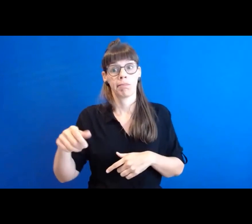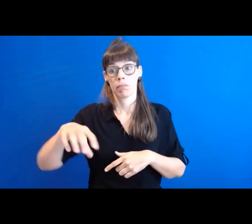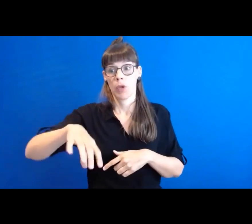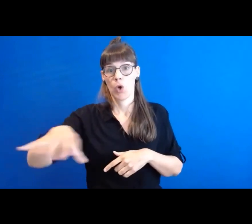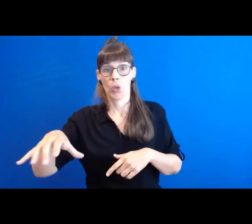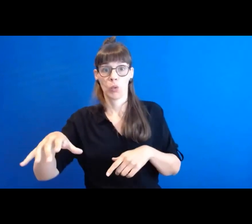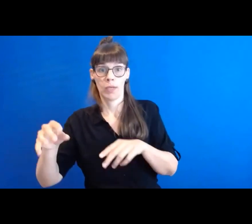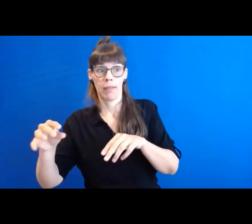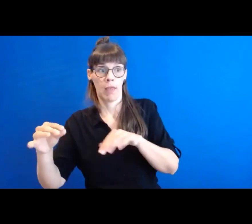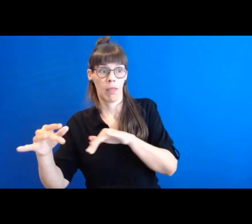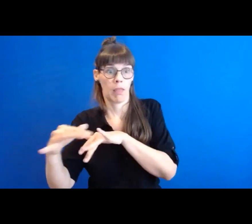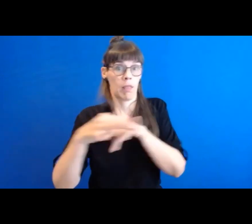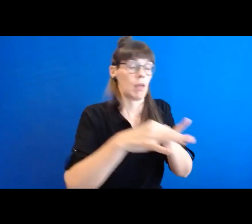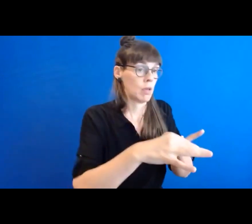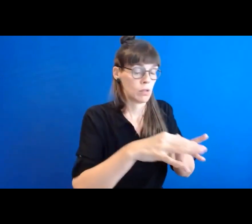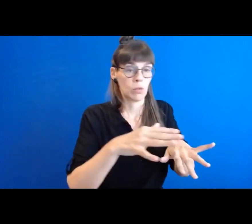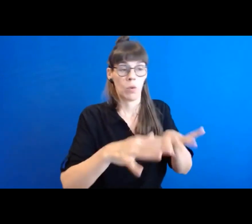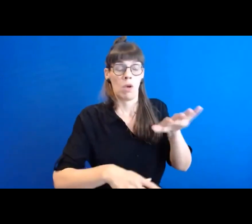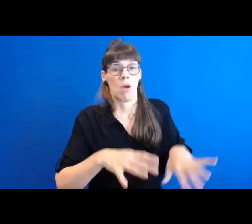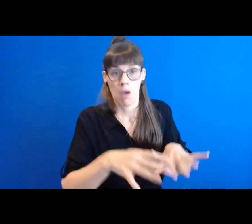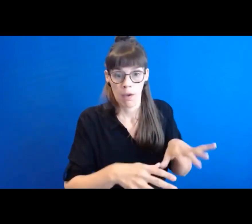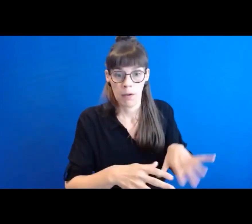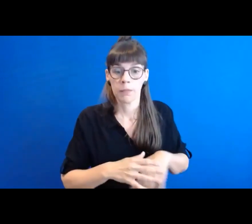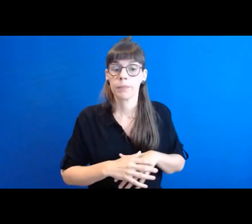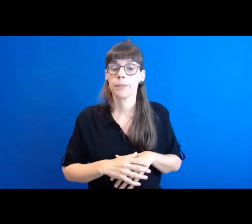they had to start doing that in order to flee their